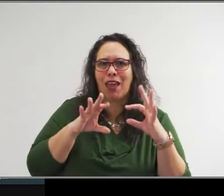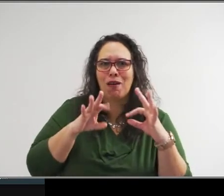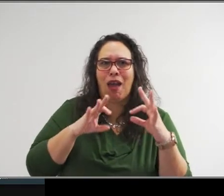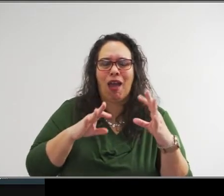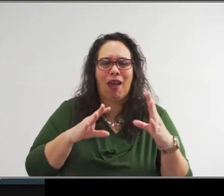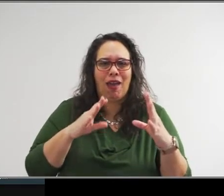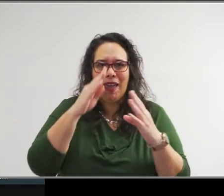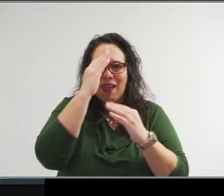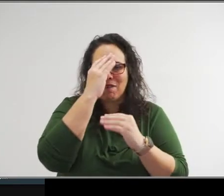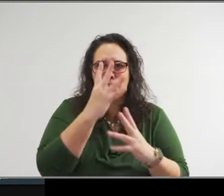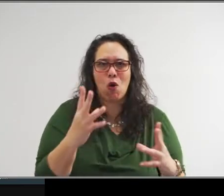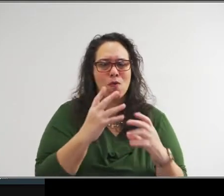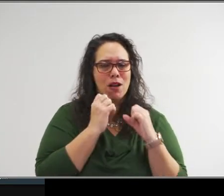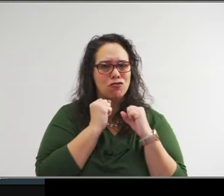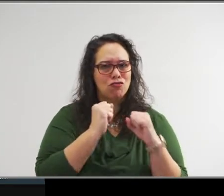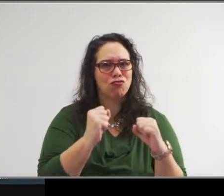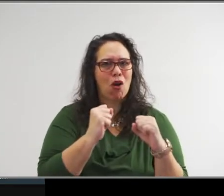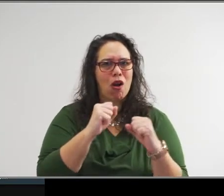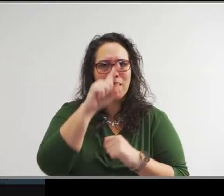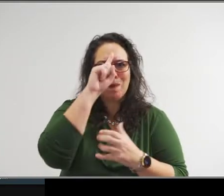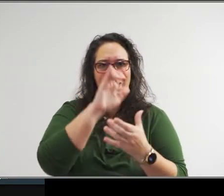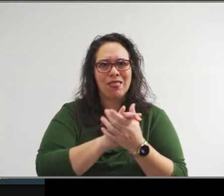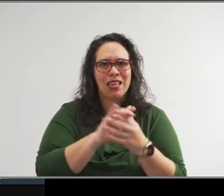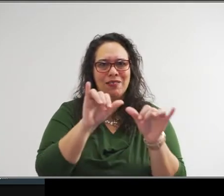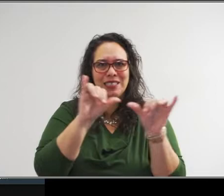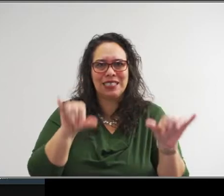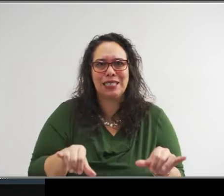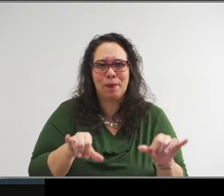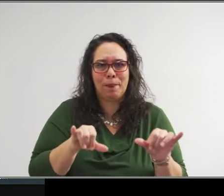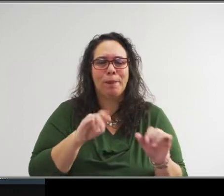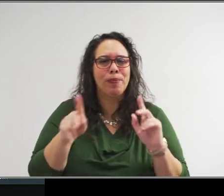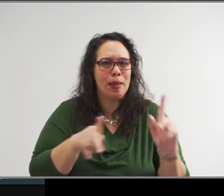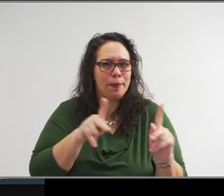by very strong belief systems that people have.